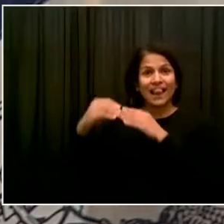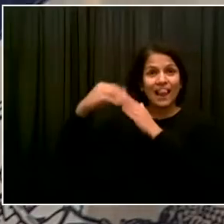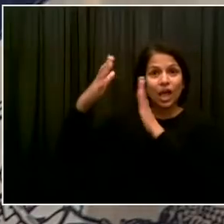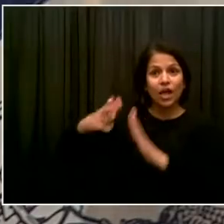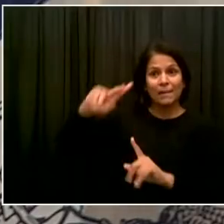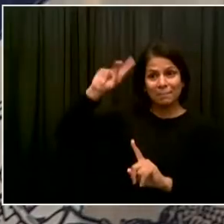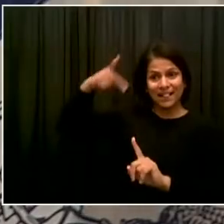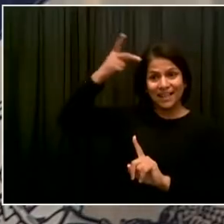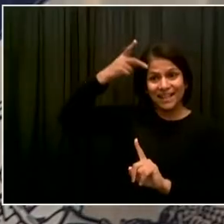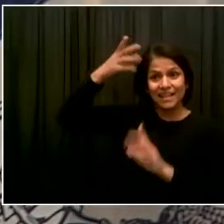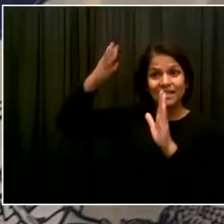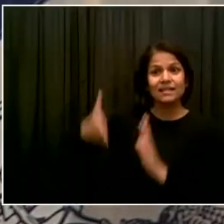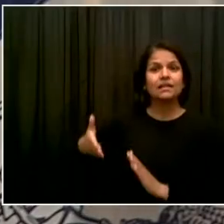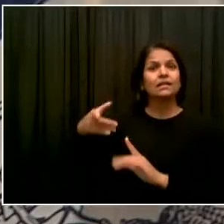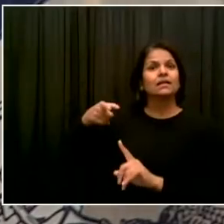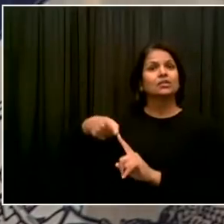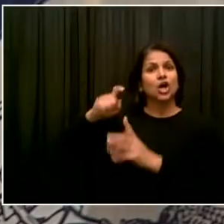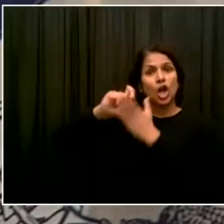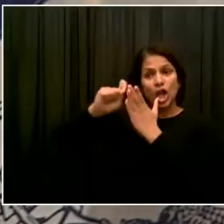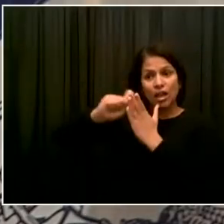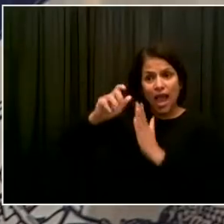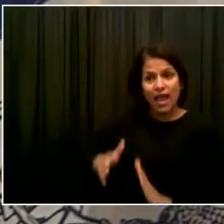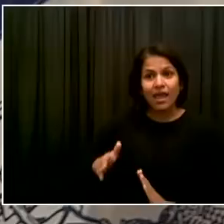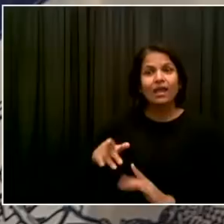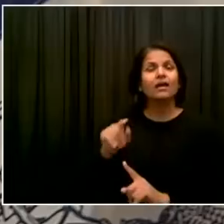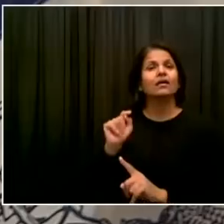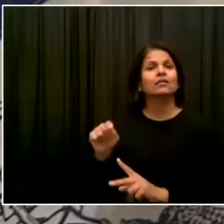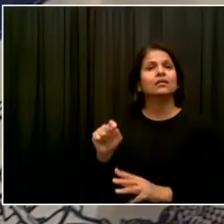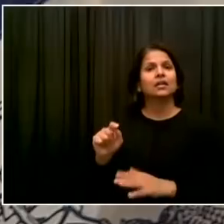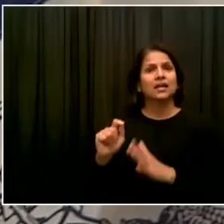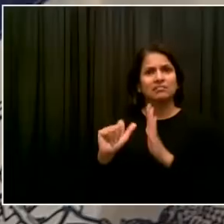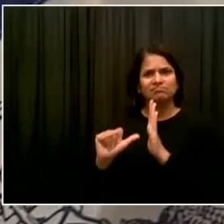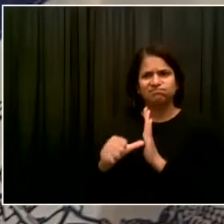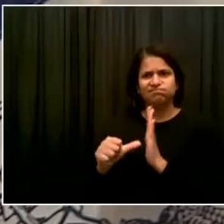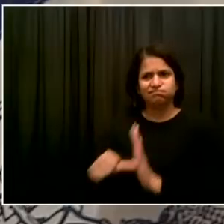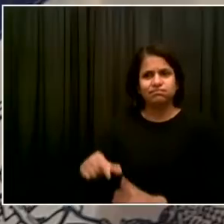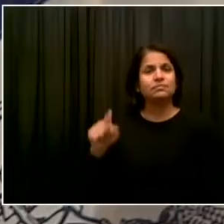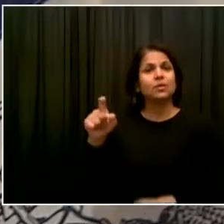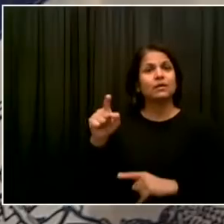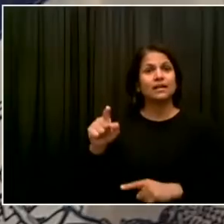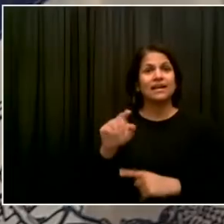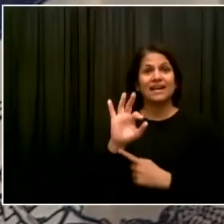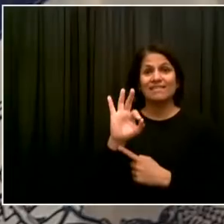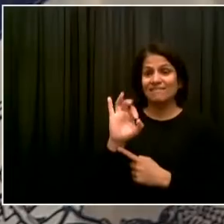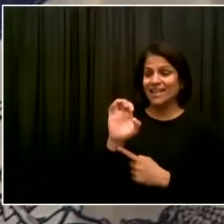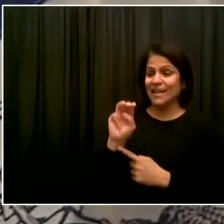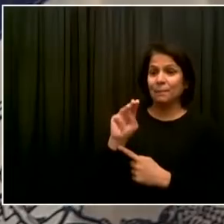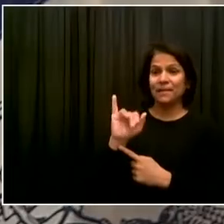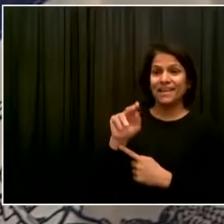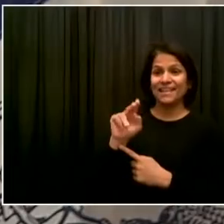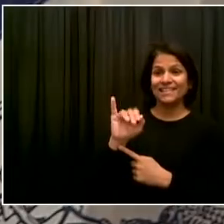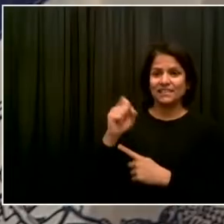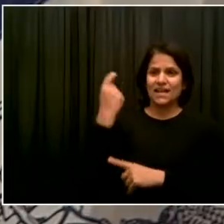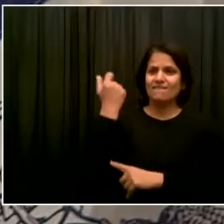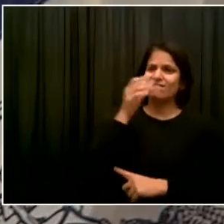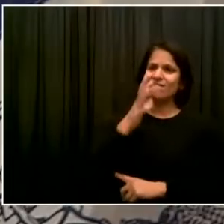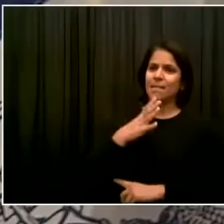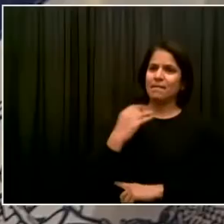POLITICAL LEADER AND AS A WRITER